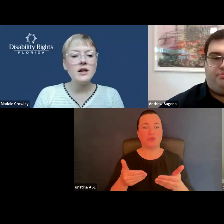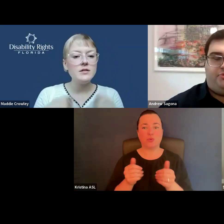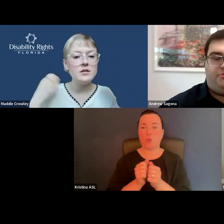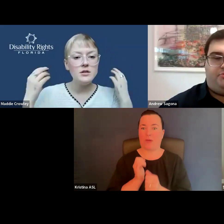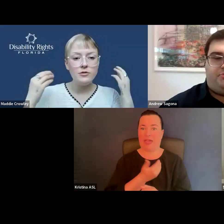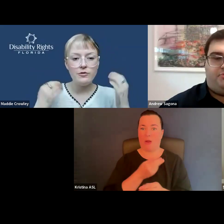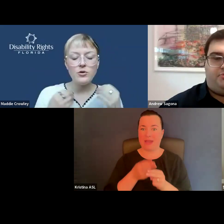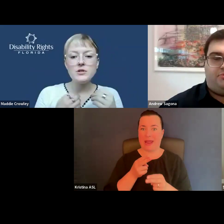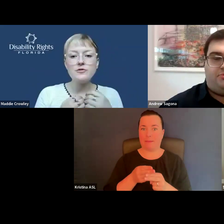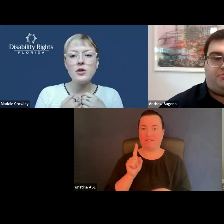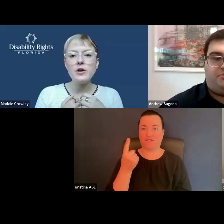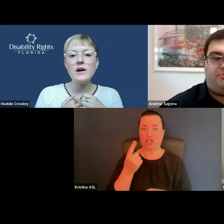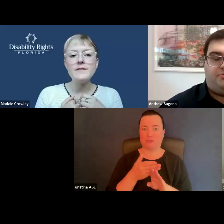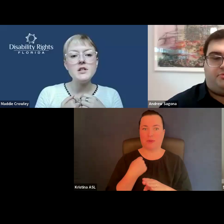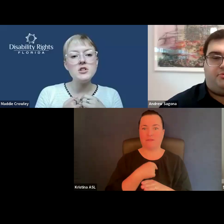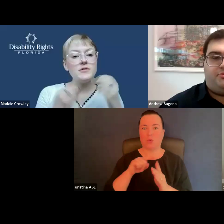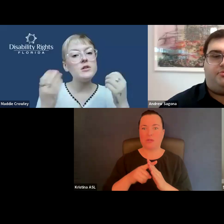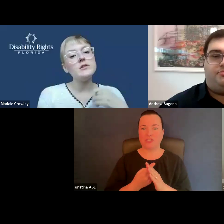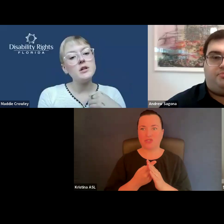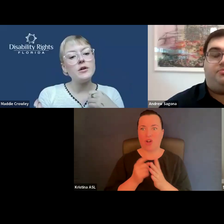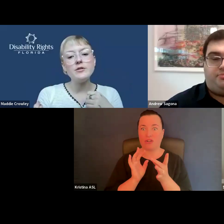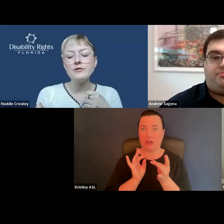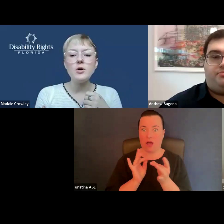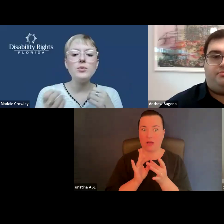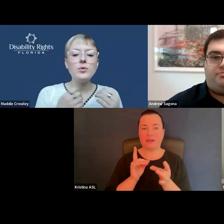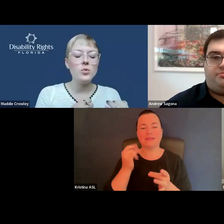so that it's easier for folks to follow the conversation if they're listening on their phone,